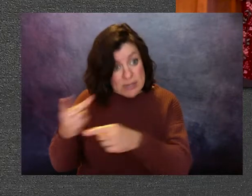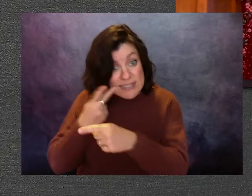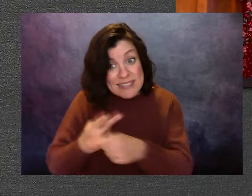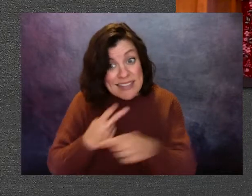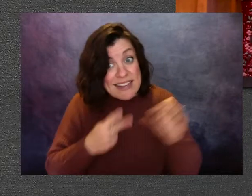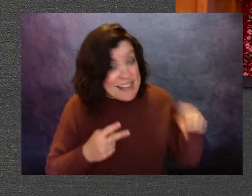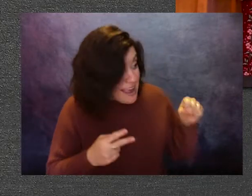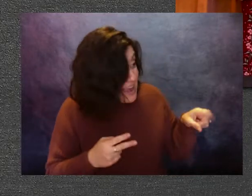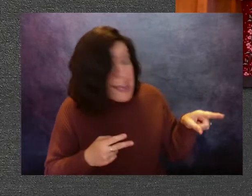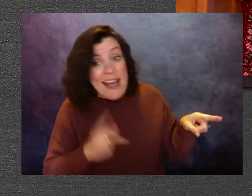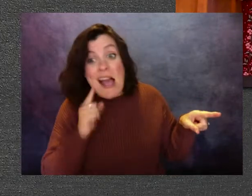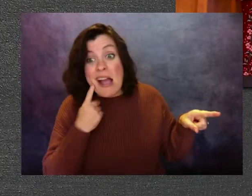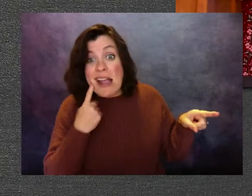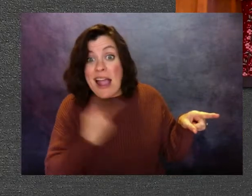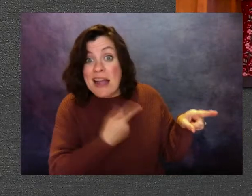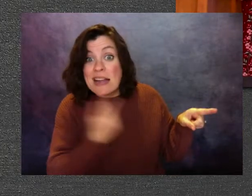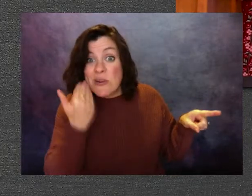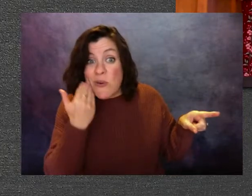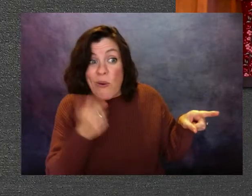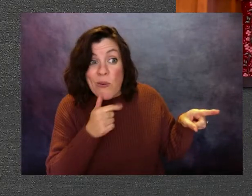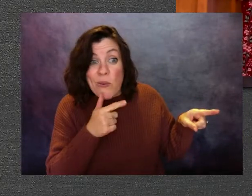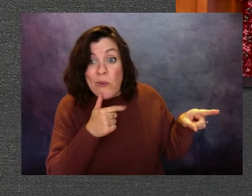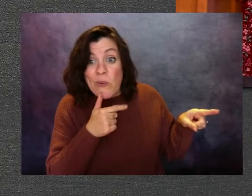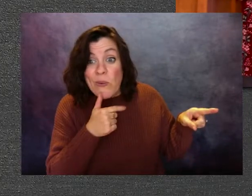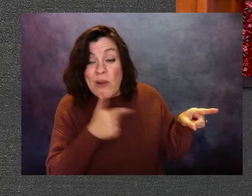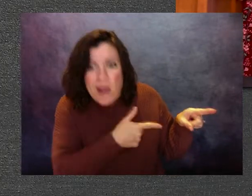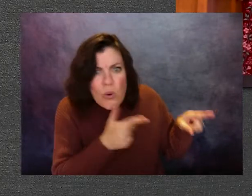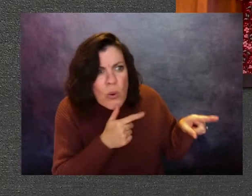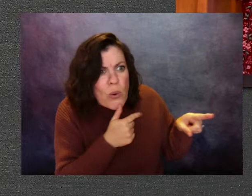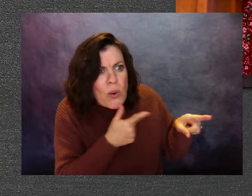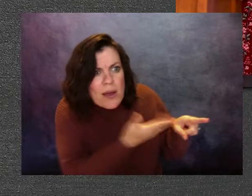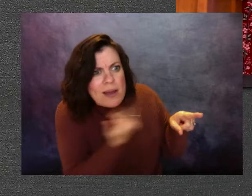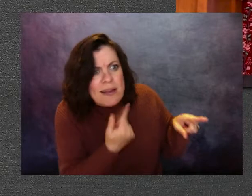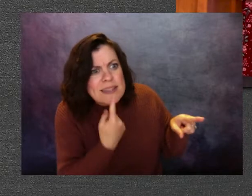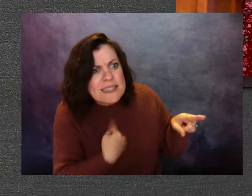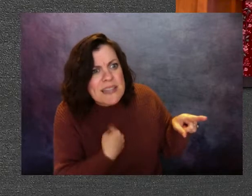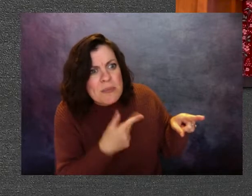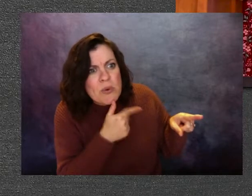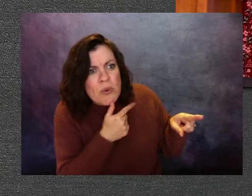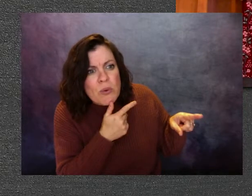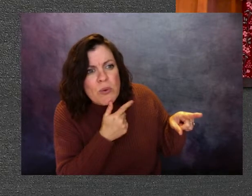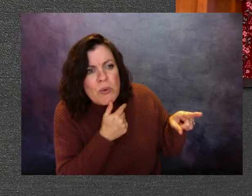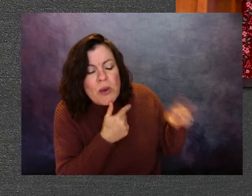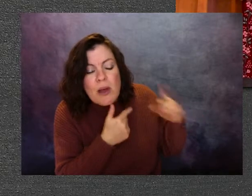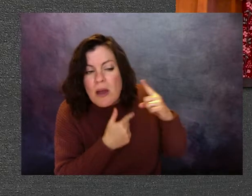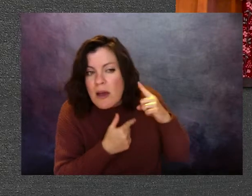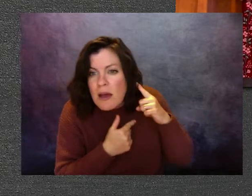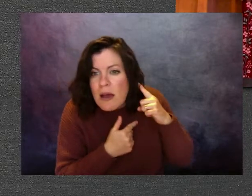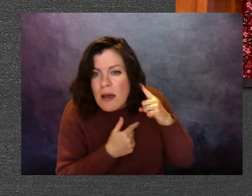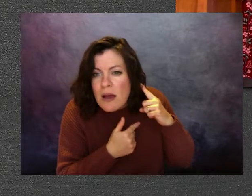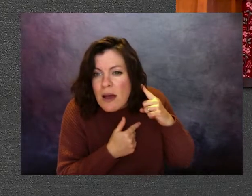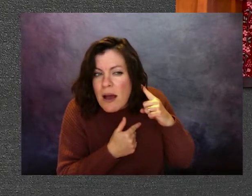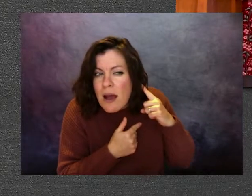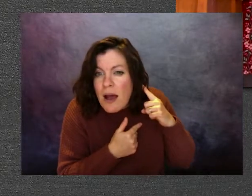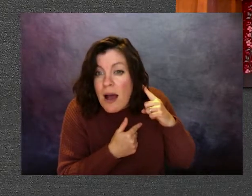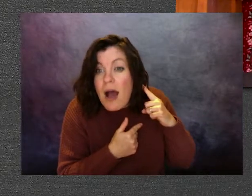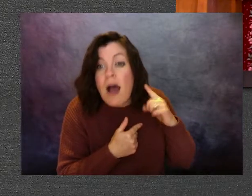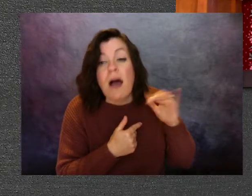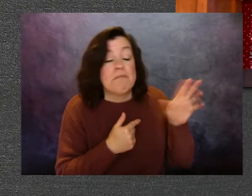Do you think you know who it is? Oh my gosh. Who, who do you think is our community helper? All right. Let's see our next clue.